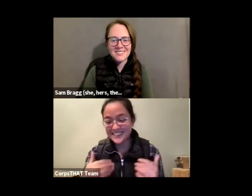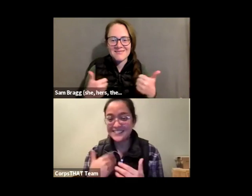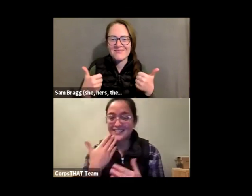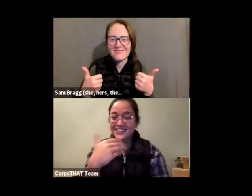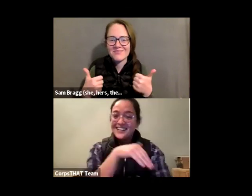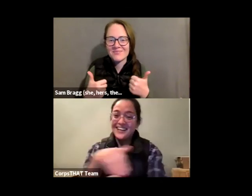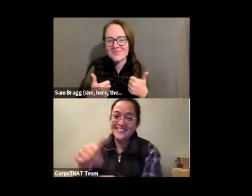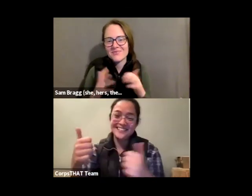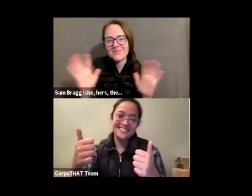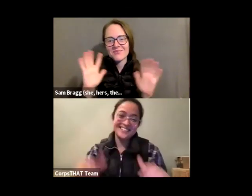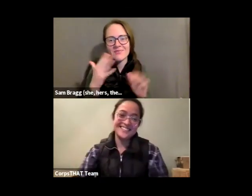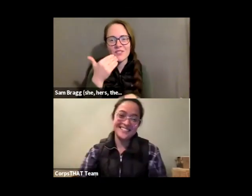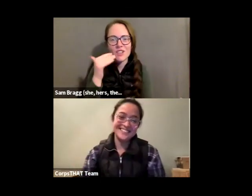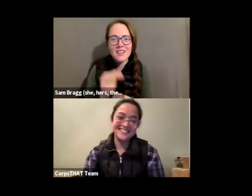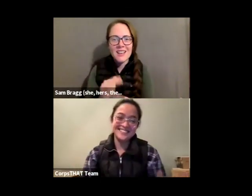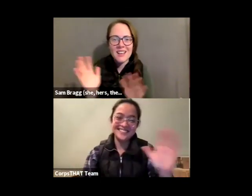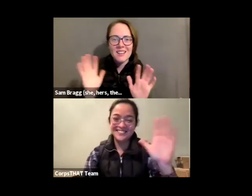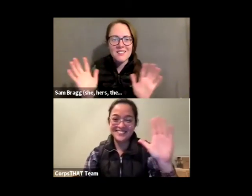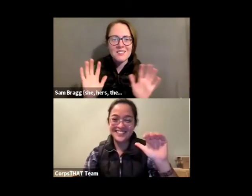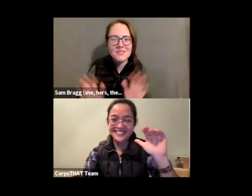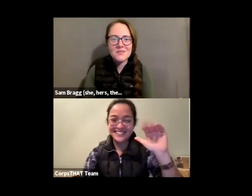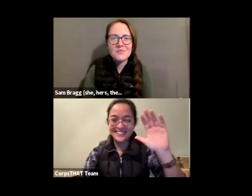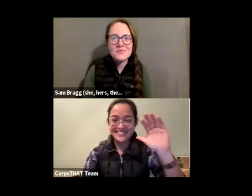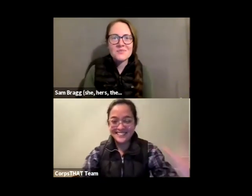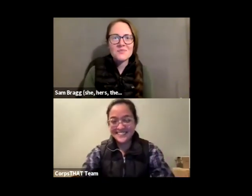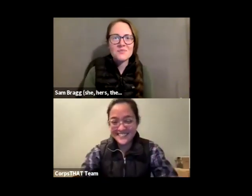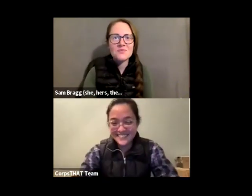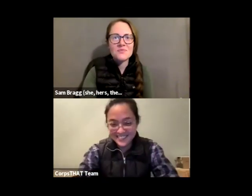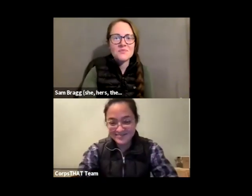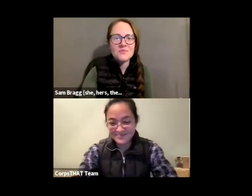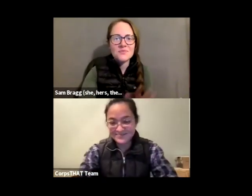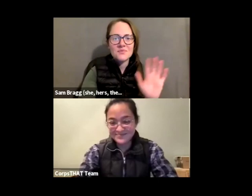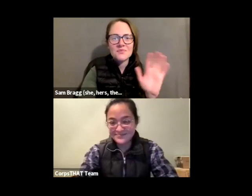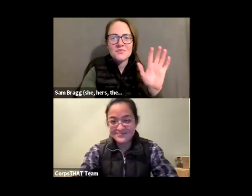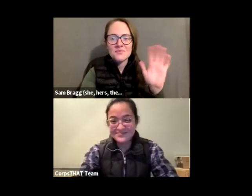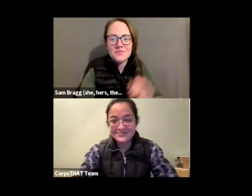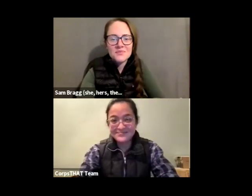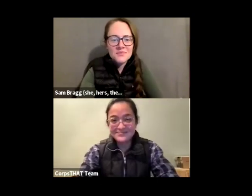much better but thank you again have a wonderful night have a wonderful night guys thank you